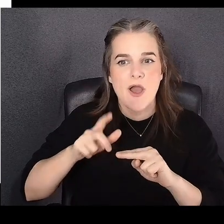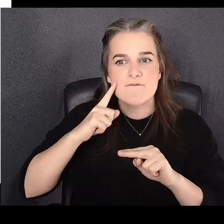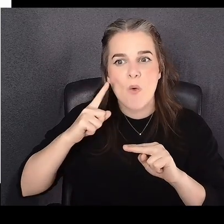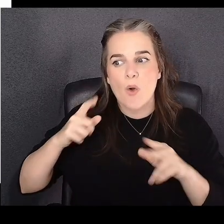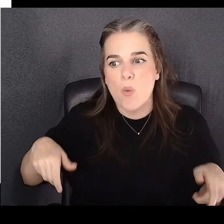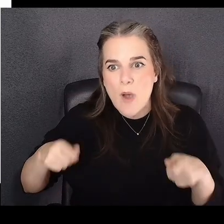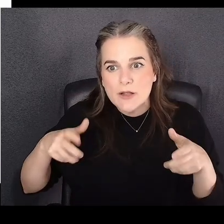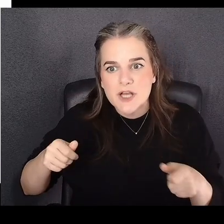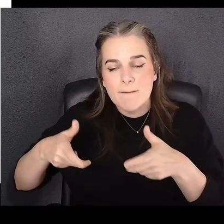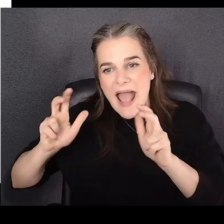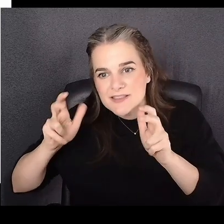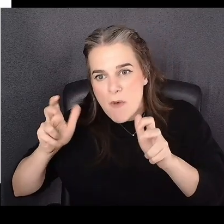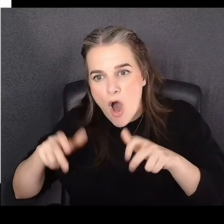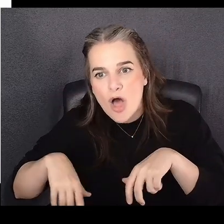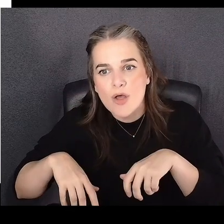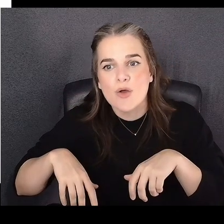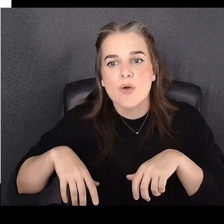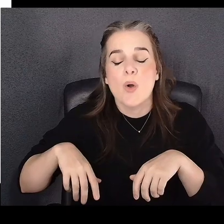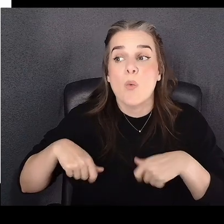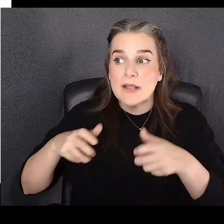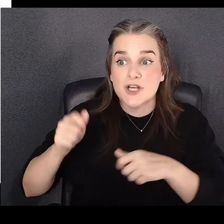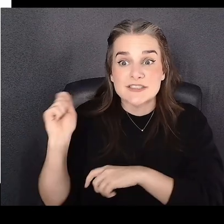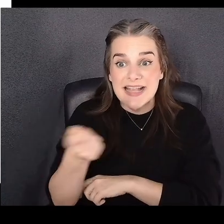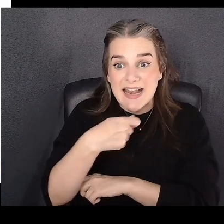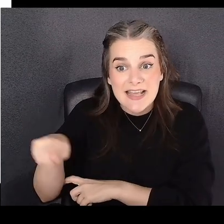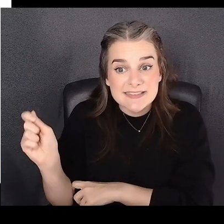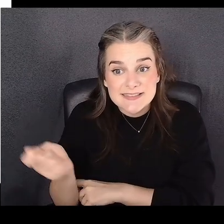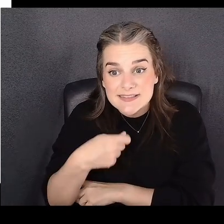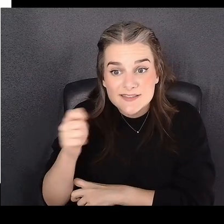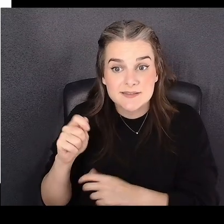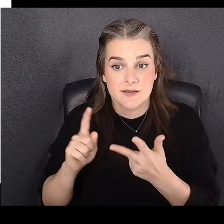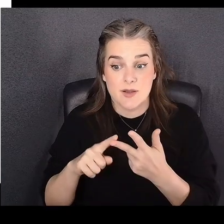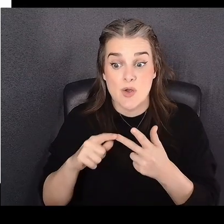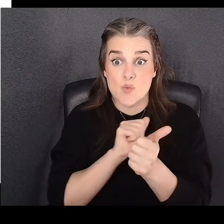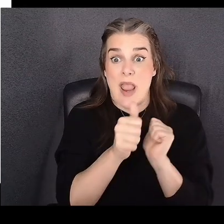There's wheelchair tennis, there's racing. Those are the ones I feel like-- like how I was saying,